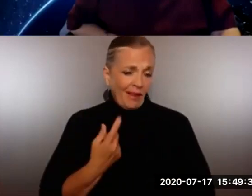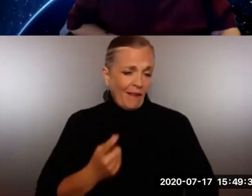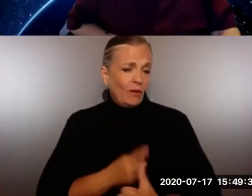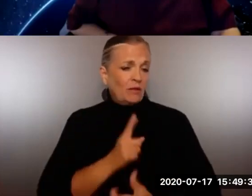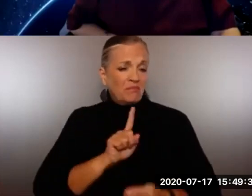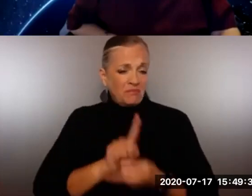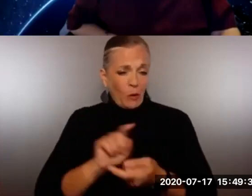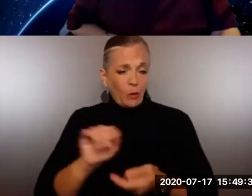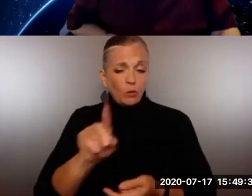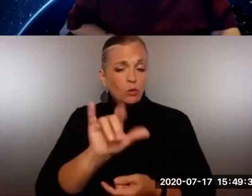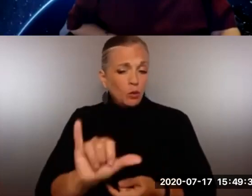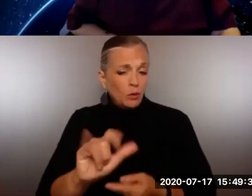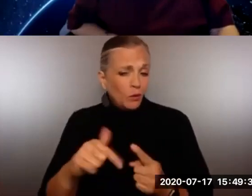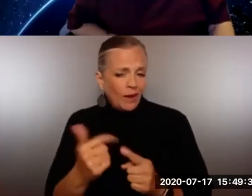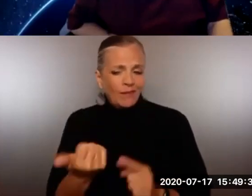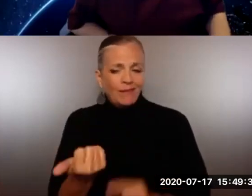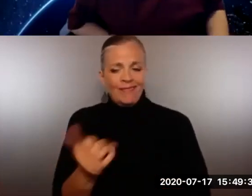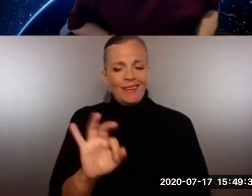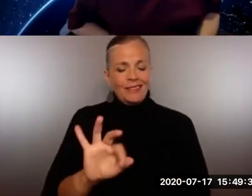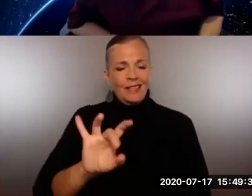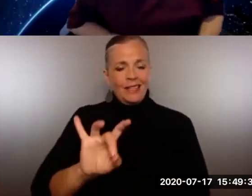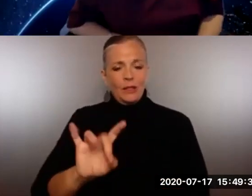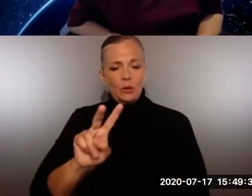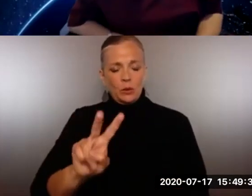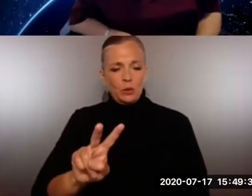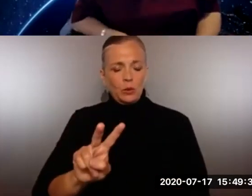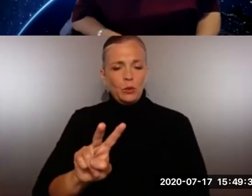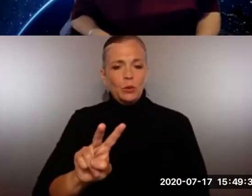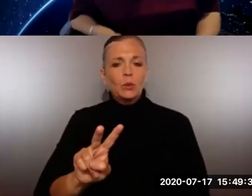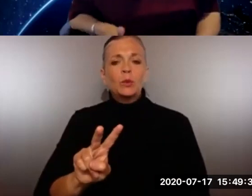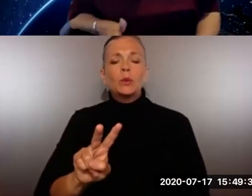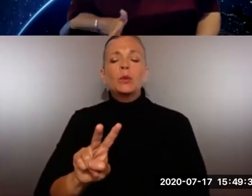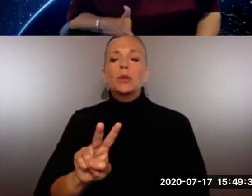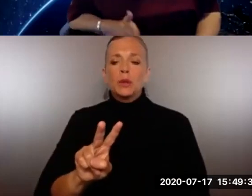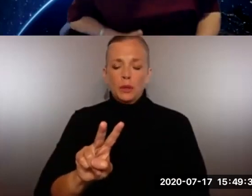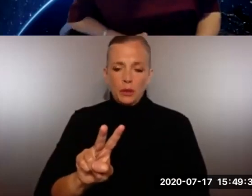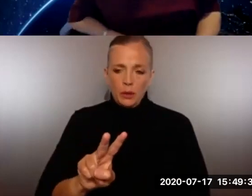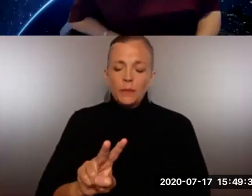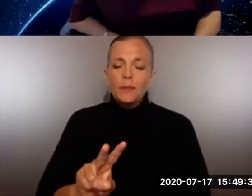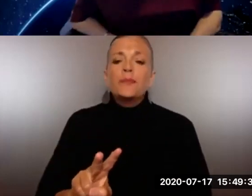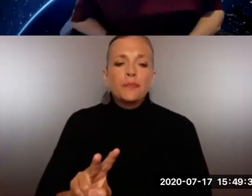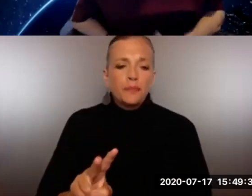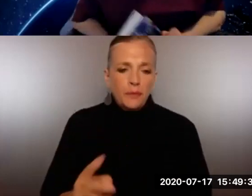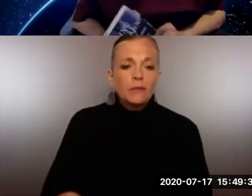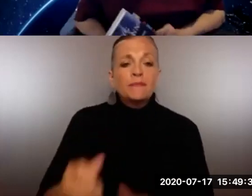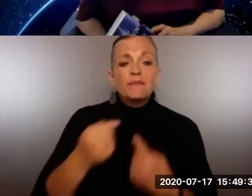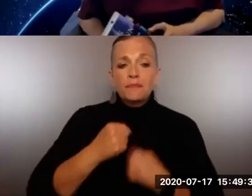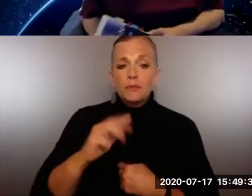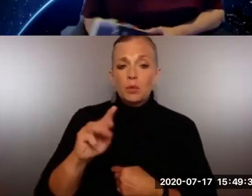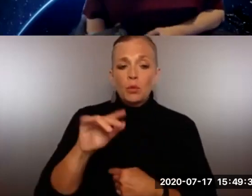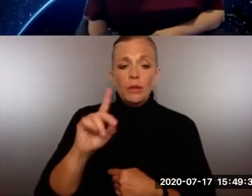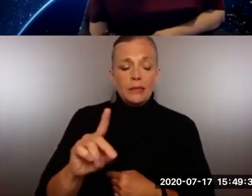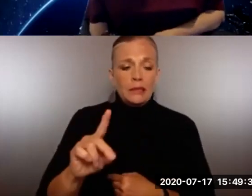She had come to DC along with Ed Roberts and Hale Zukas.